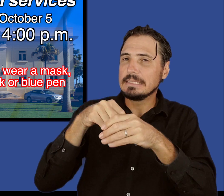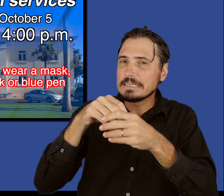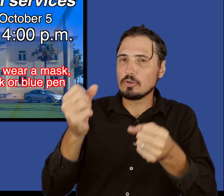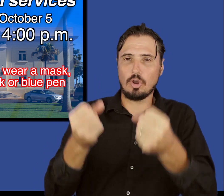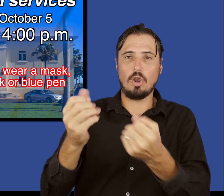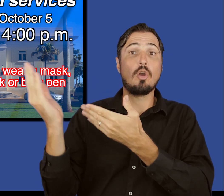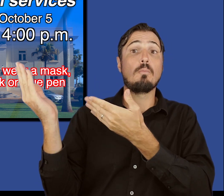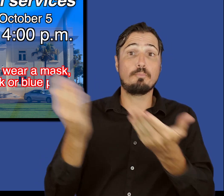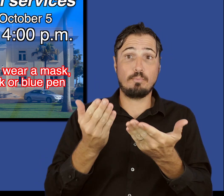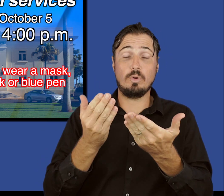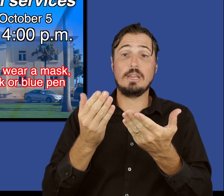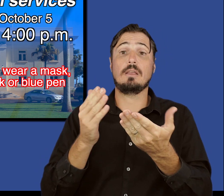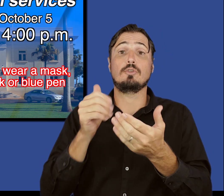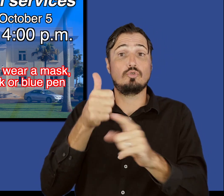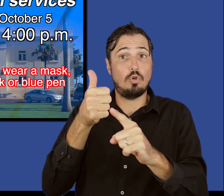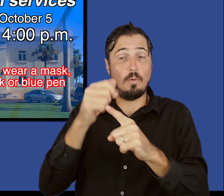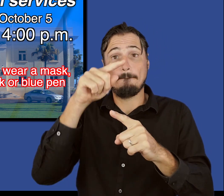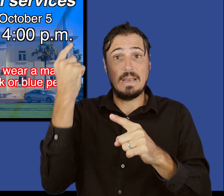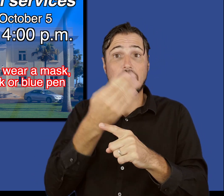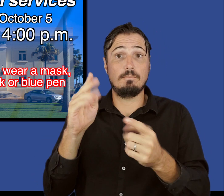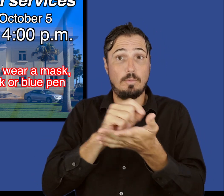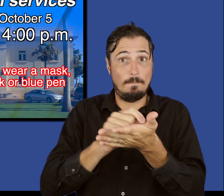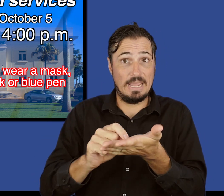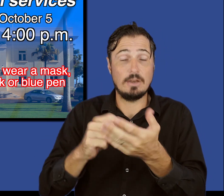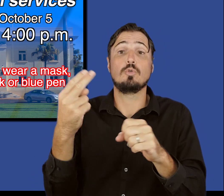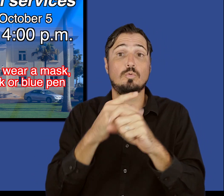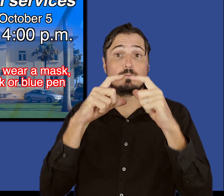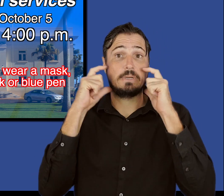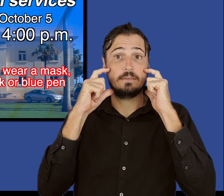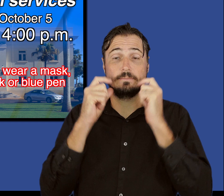Division staff will approach the vehicle with a Voter Registration Application and clipboard